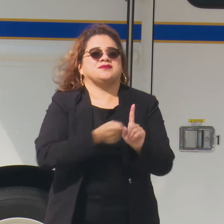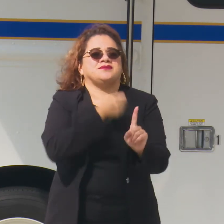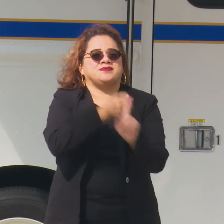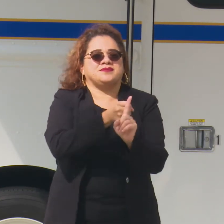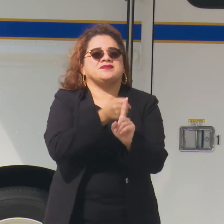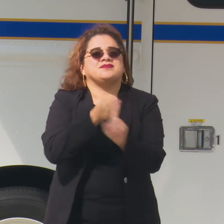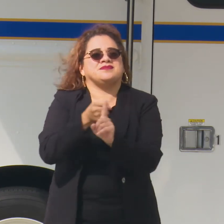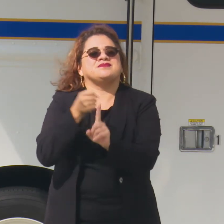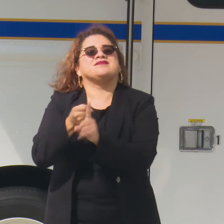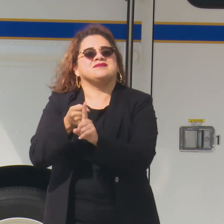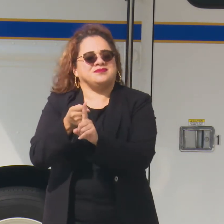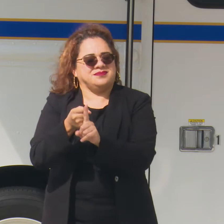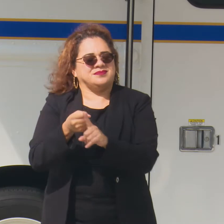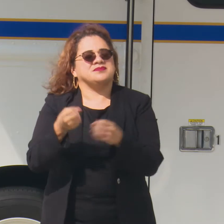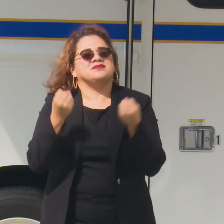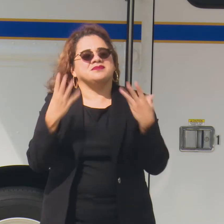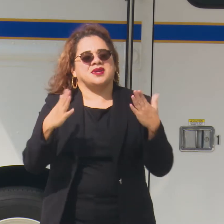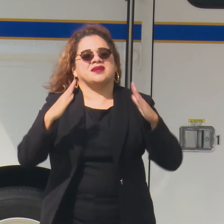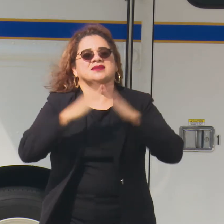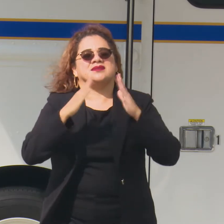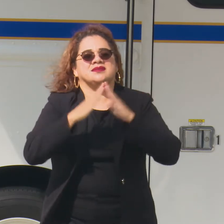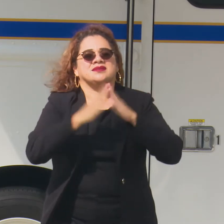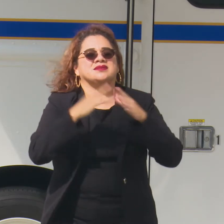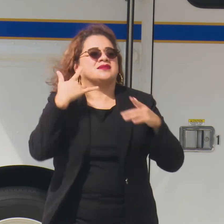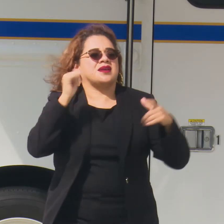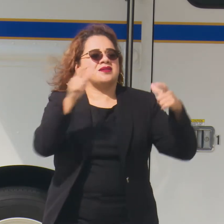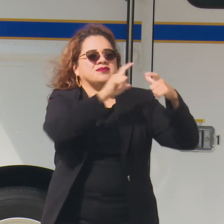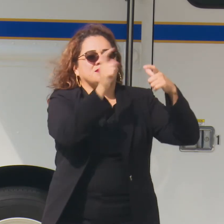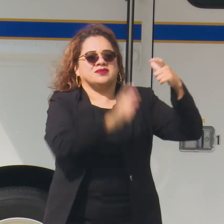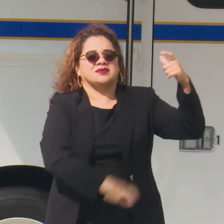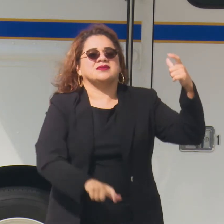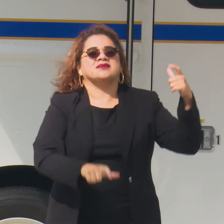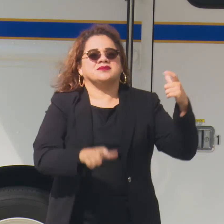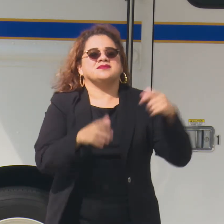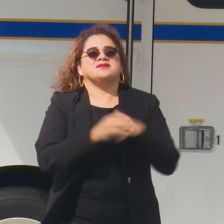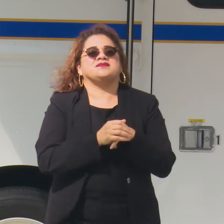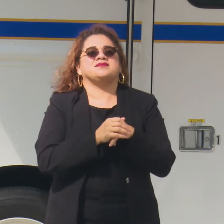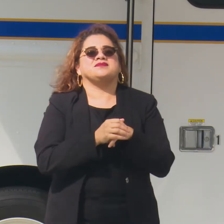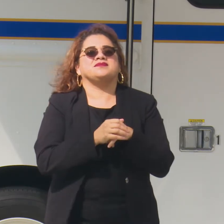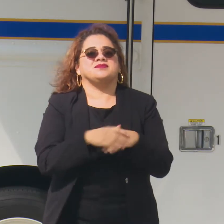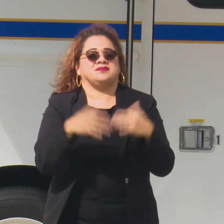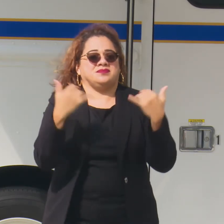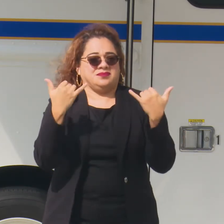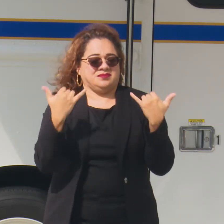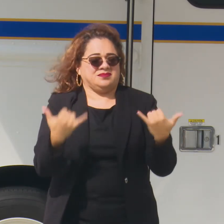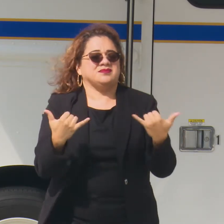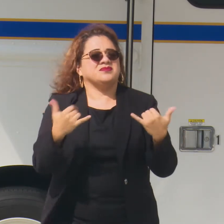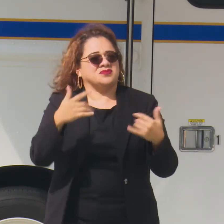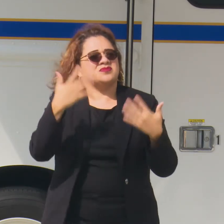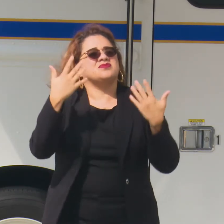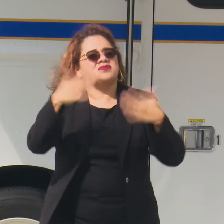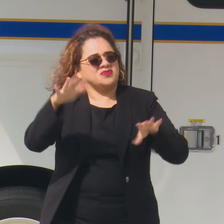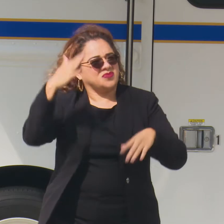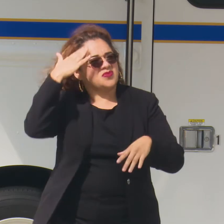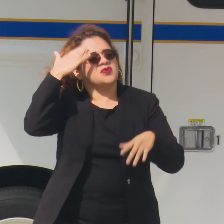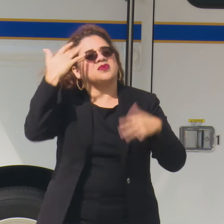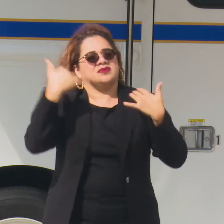here in the state of California and across the country. This is a pandemic that requires people and essential workers